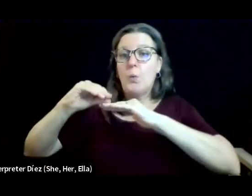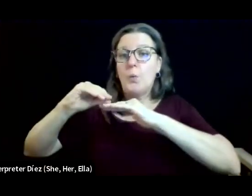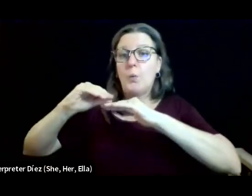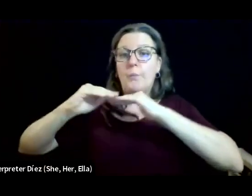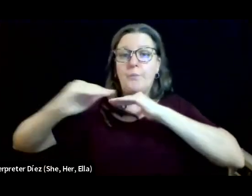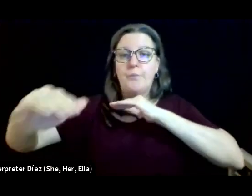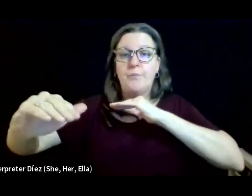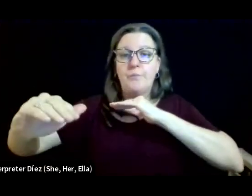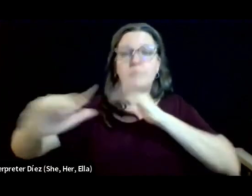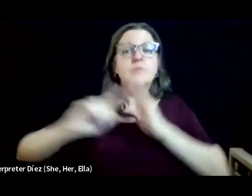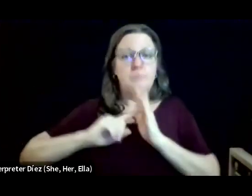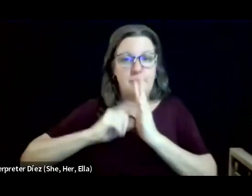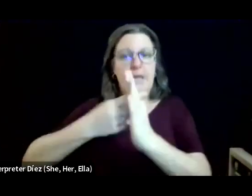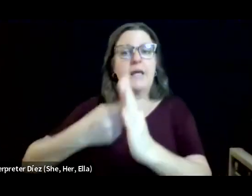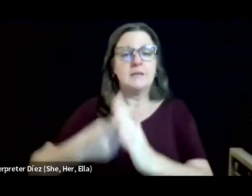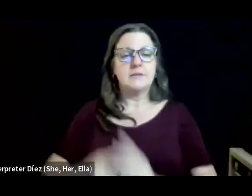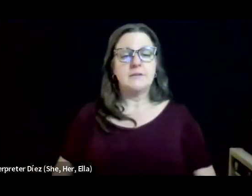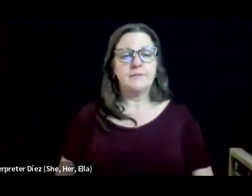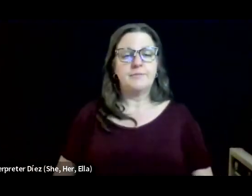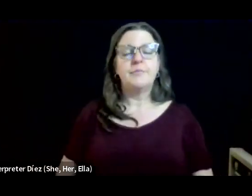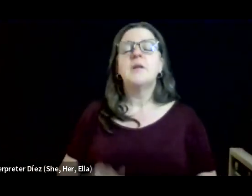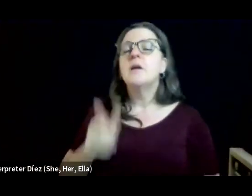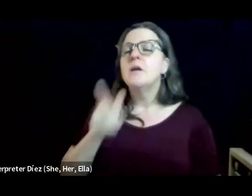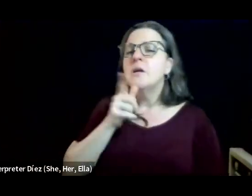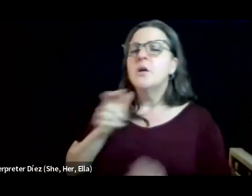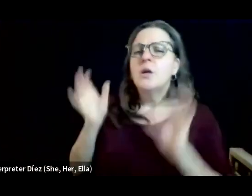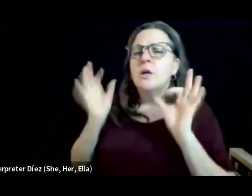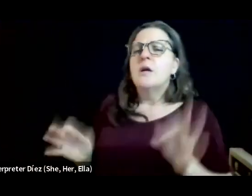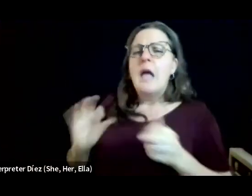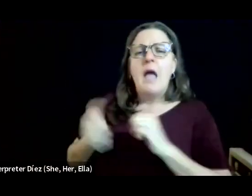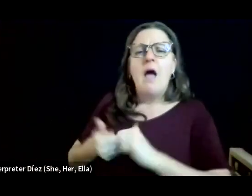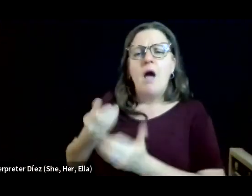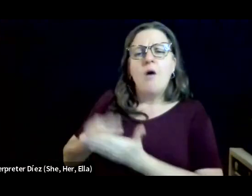Who determines how these funds are allocated?